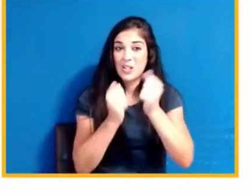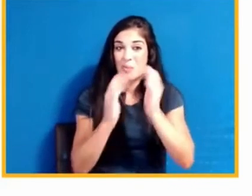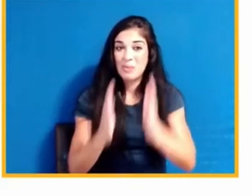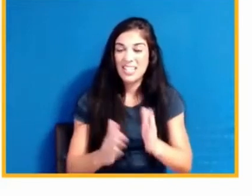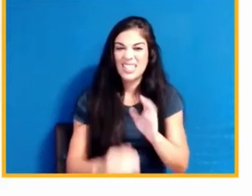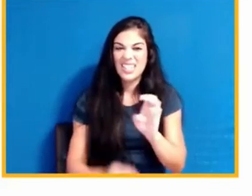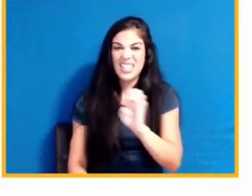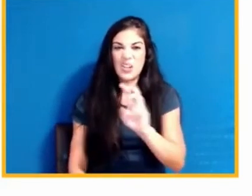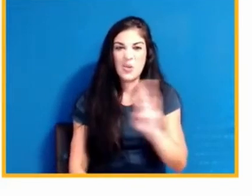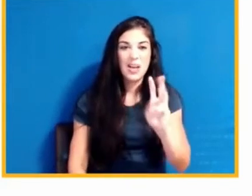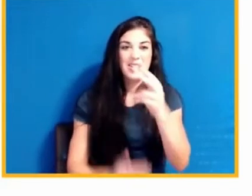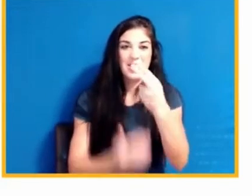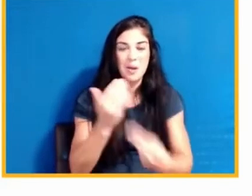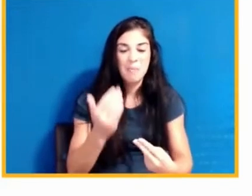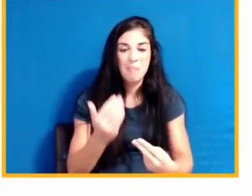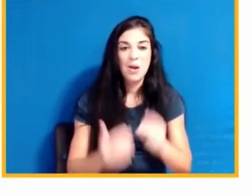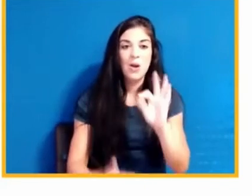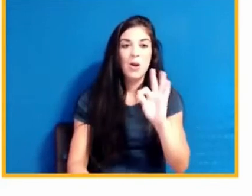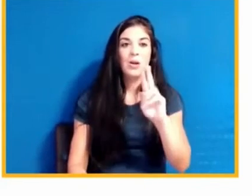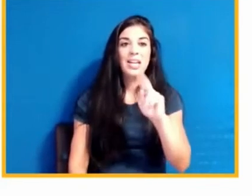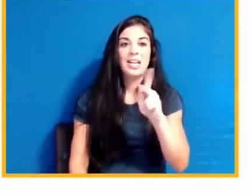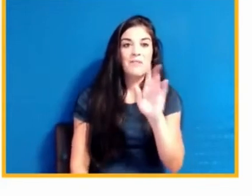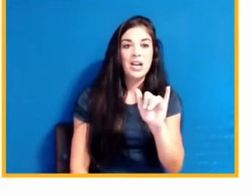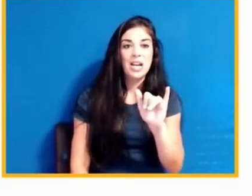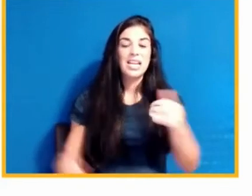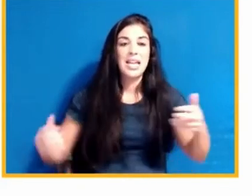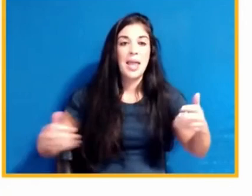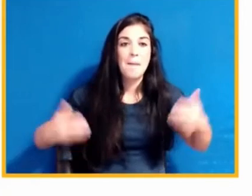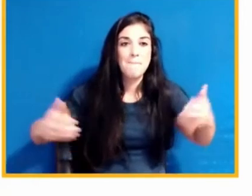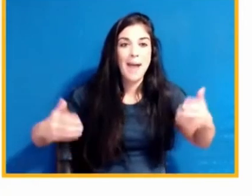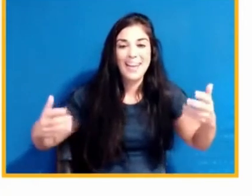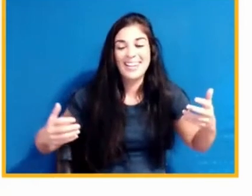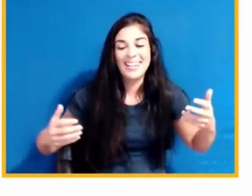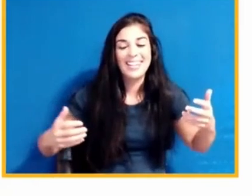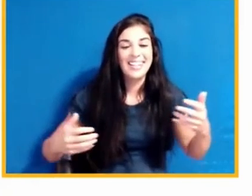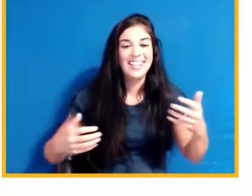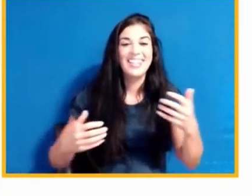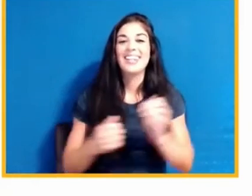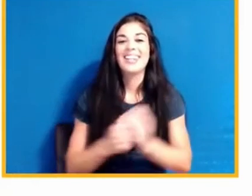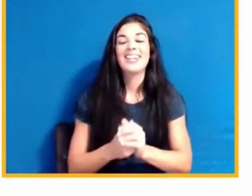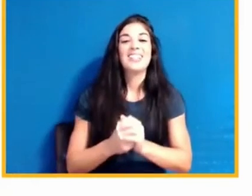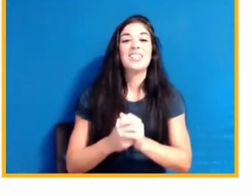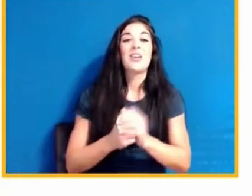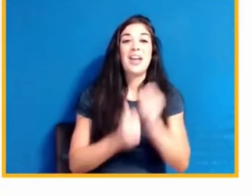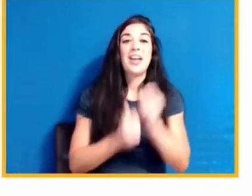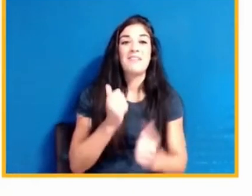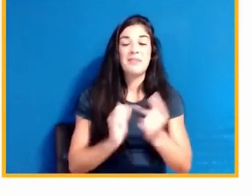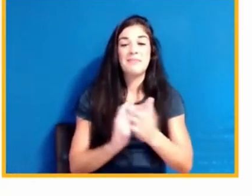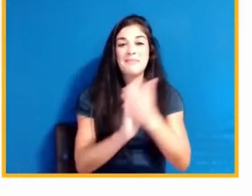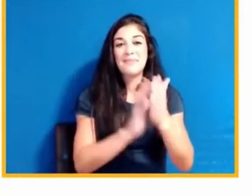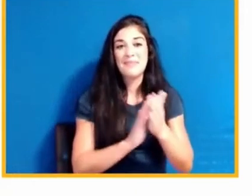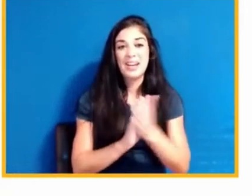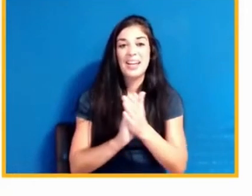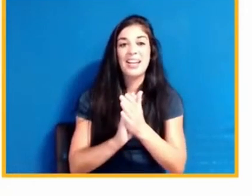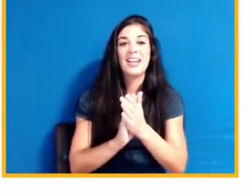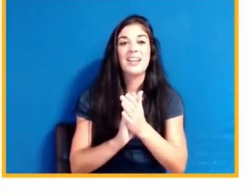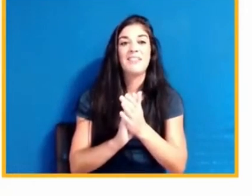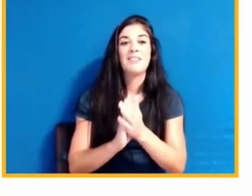and a funky monkey who blends contemporary and funk seamlessly together. Everybody make some noise for Beta Monkey!